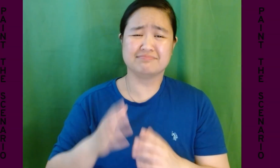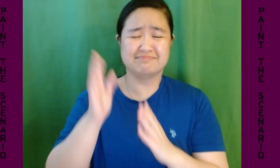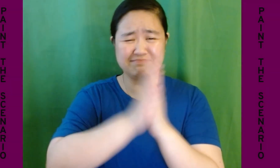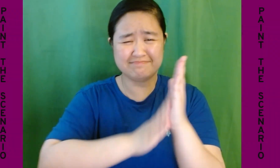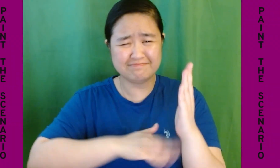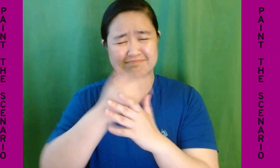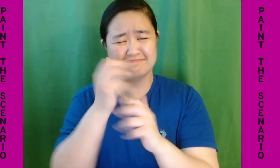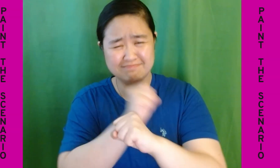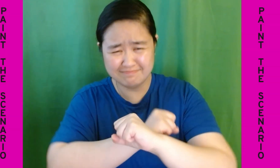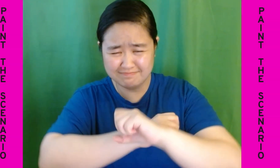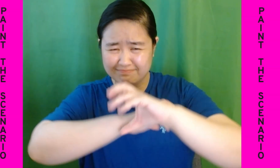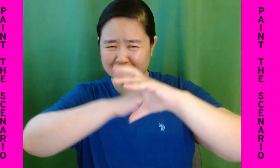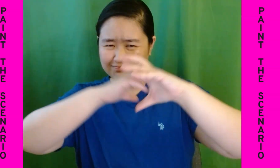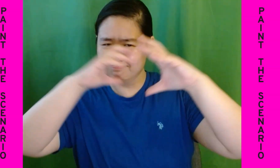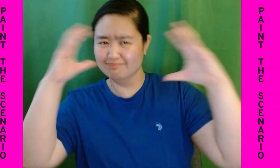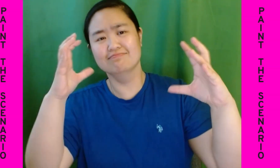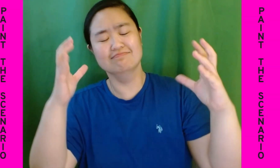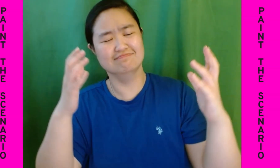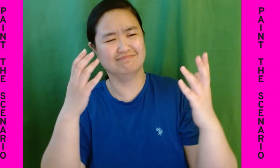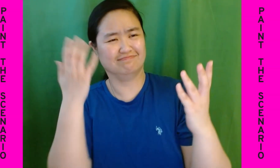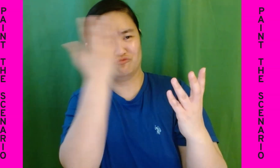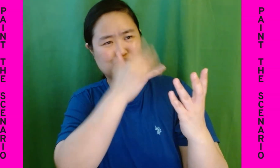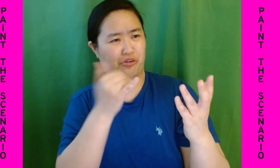Paint the scenario!